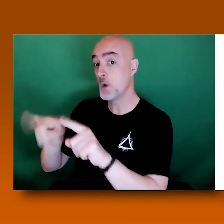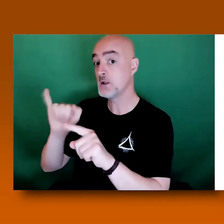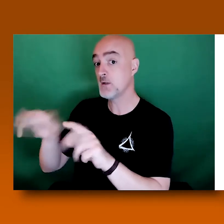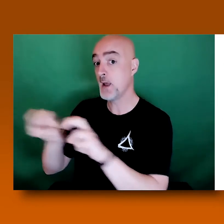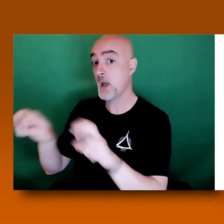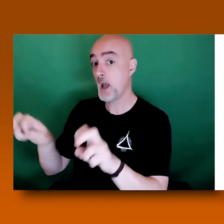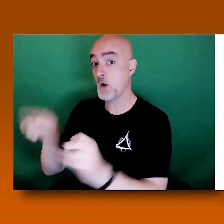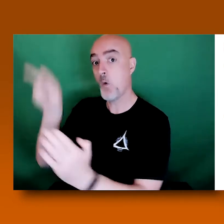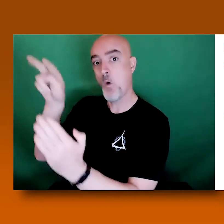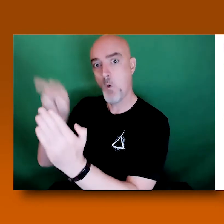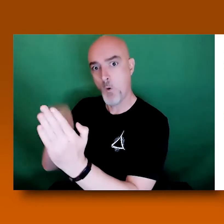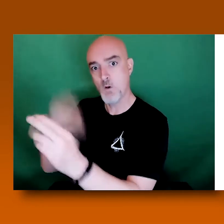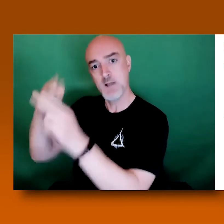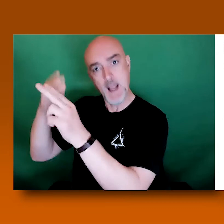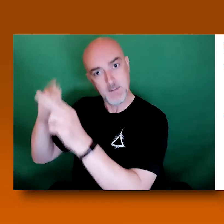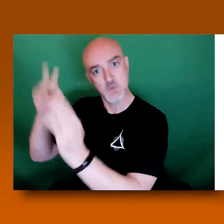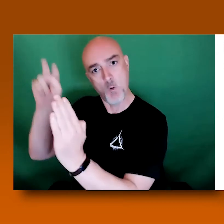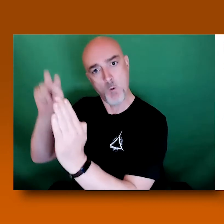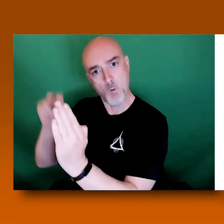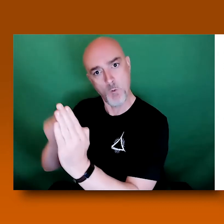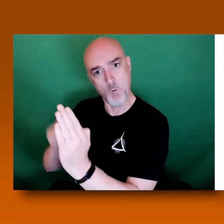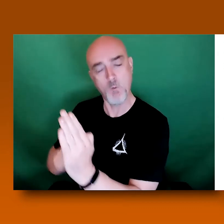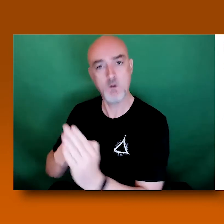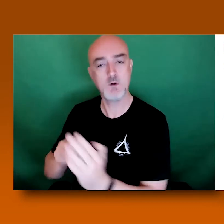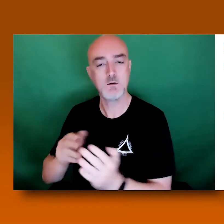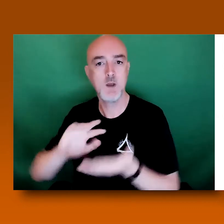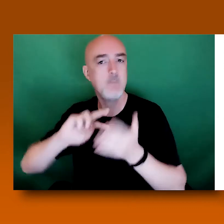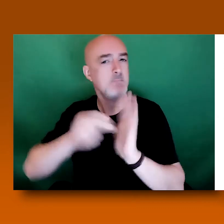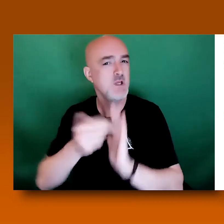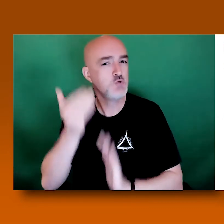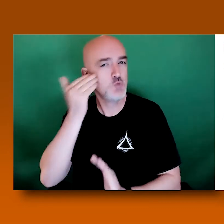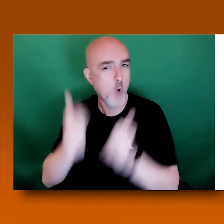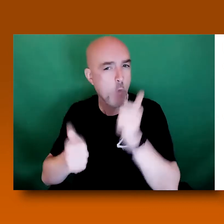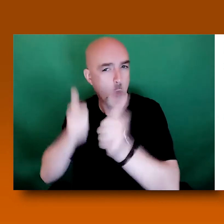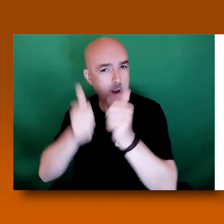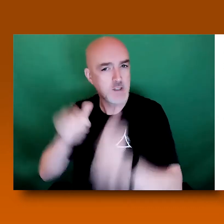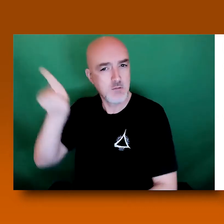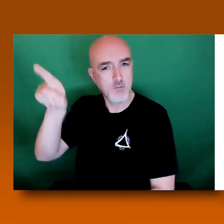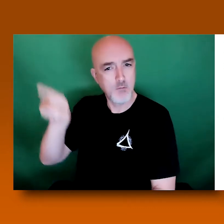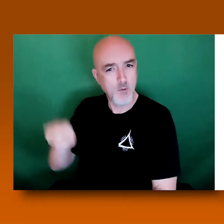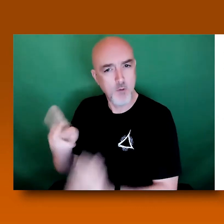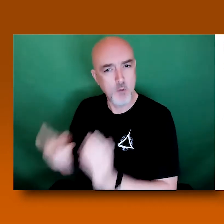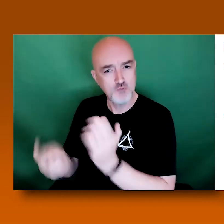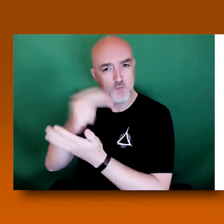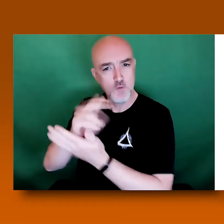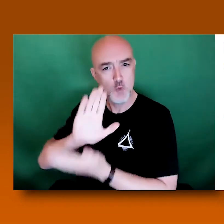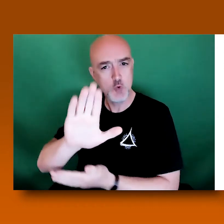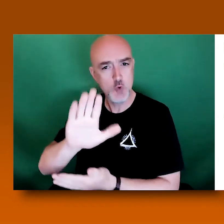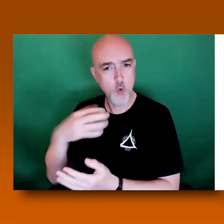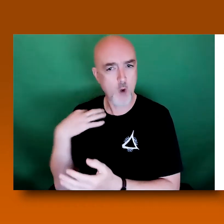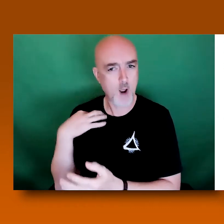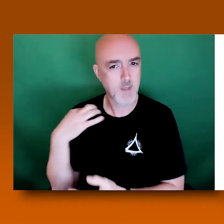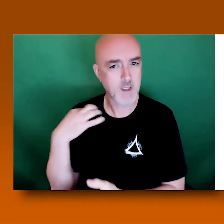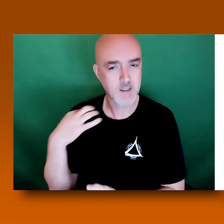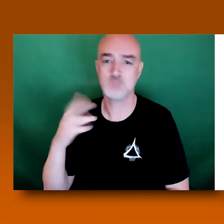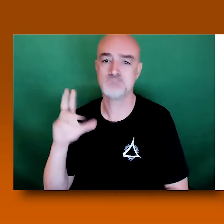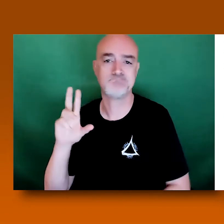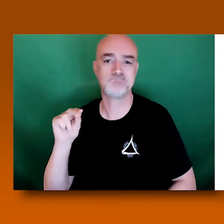You're able to chat for the study section to see who you might like to be in your section and who you might like to have review your application,